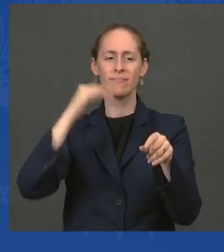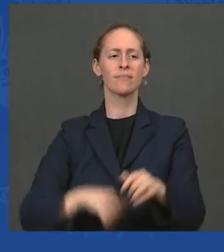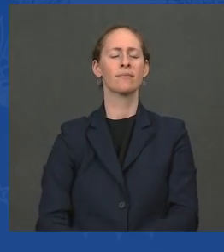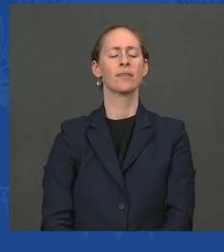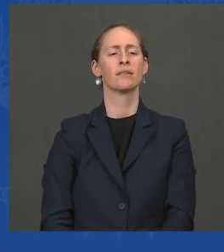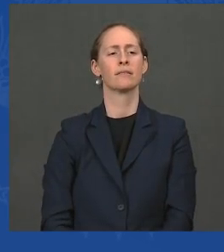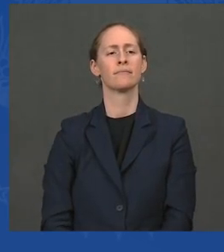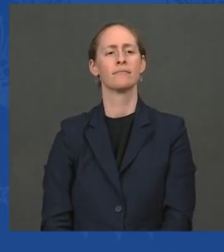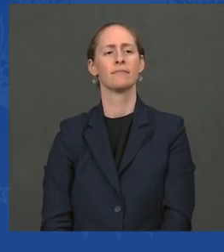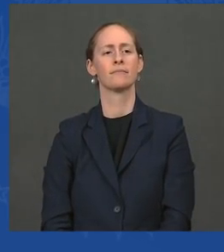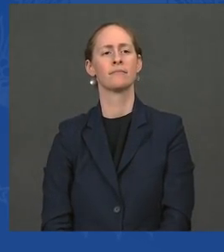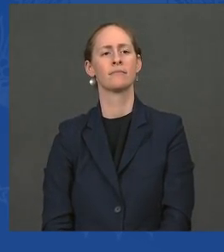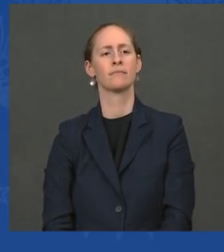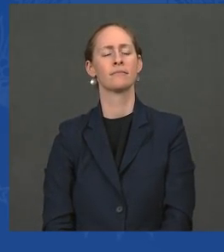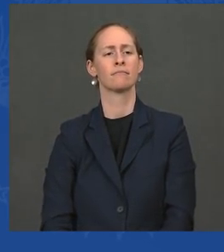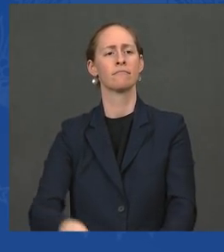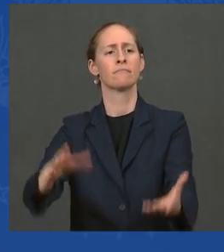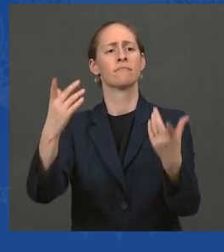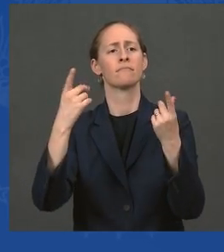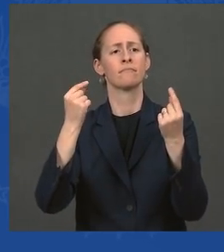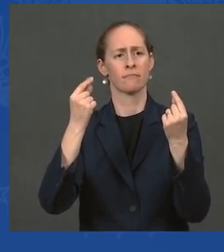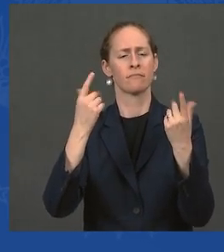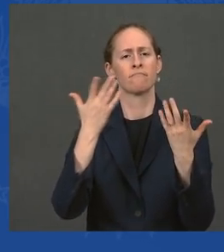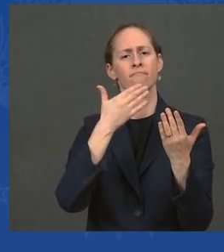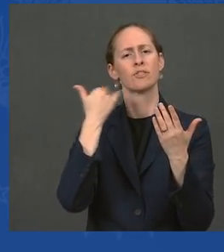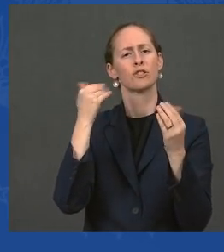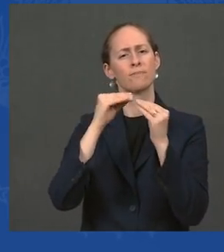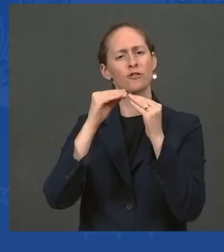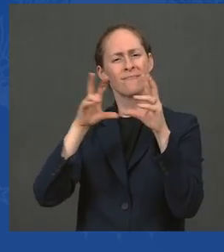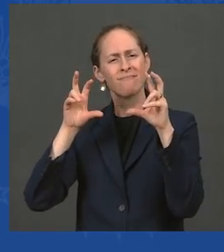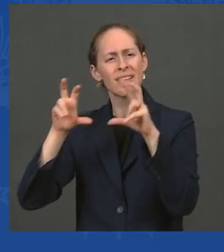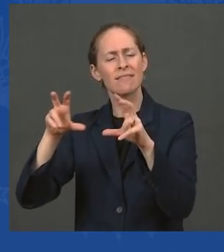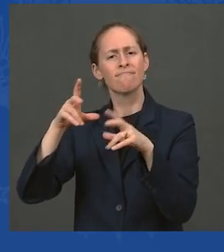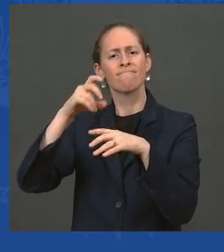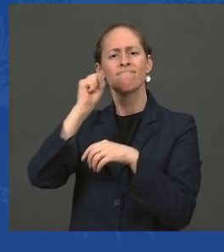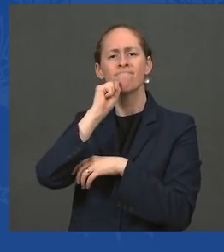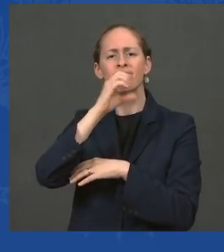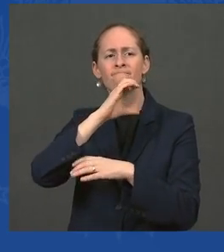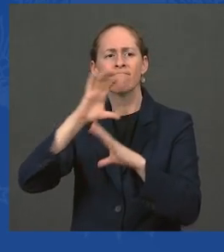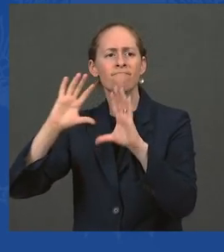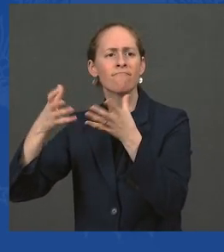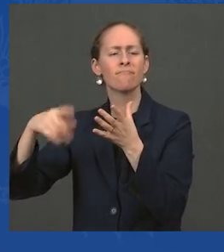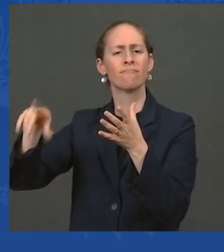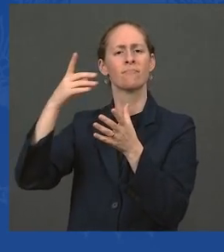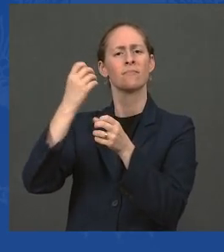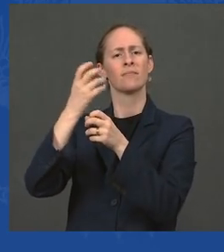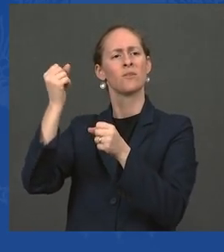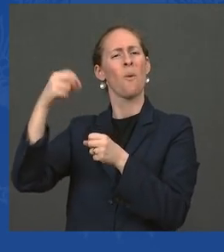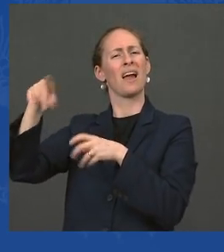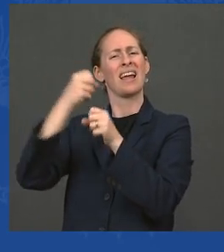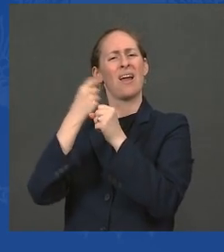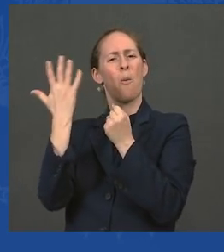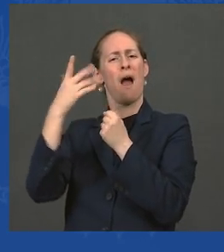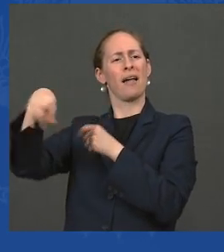We're going to expand services for seniors so families can get help with well-trained, well-paid professionals to help them take care